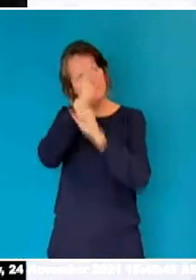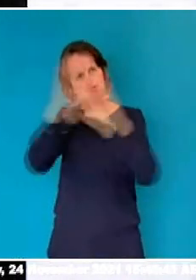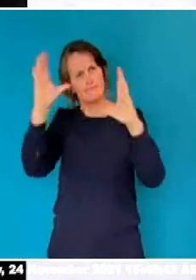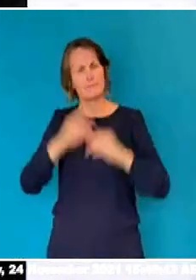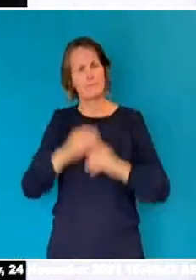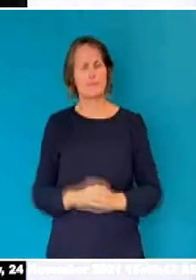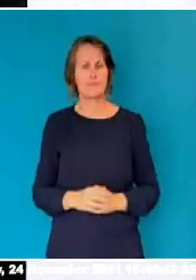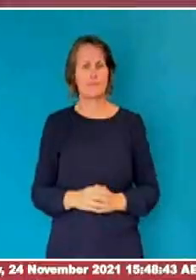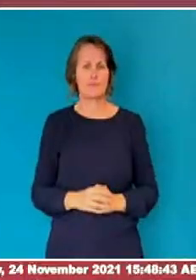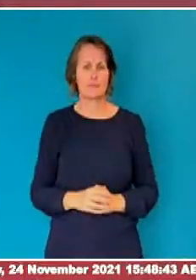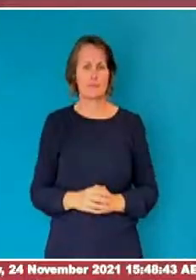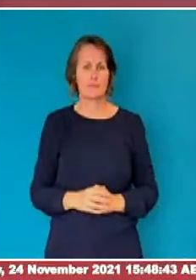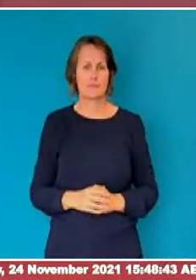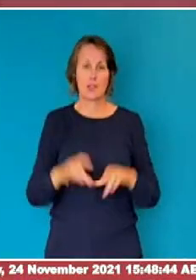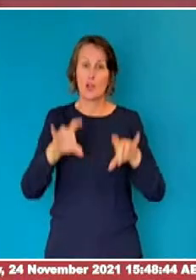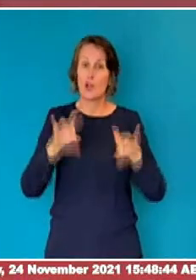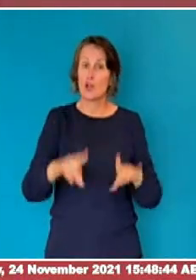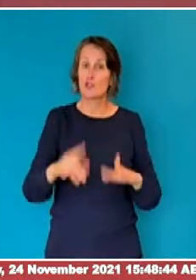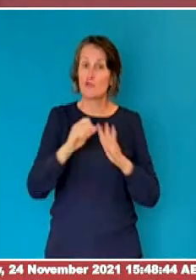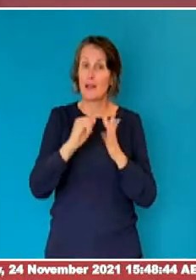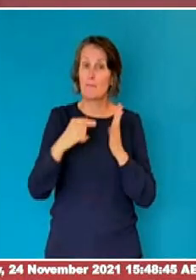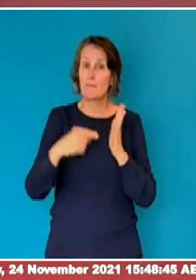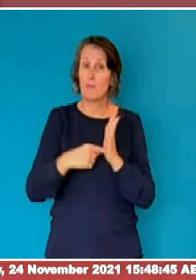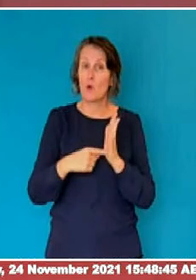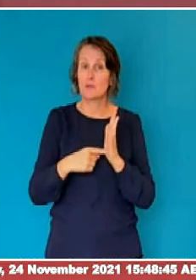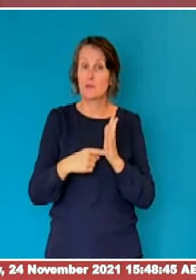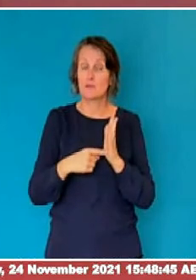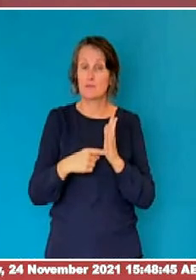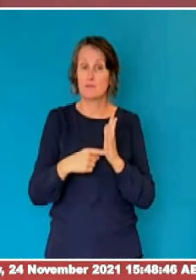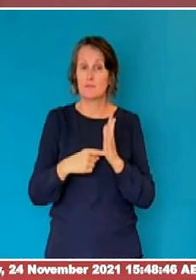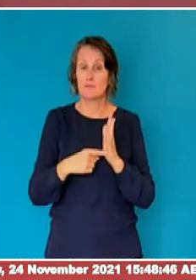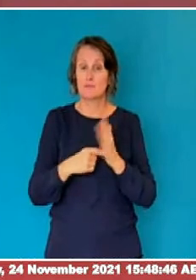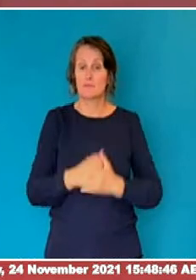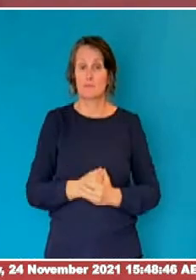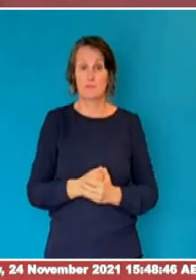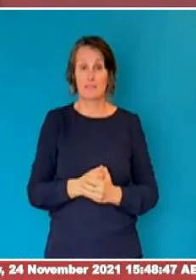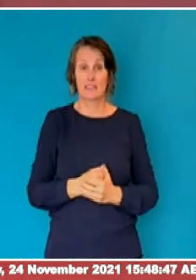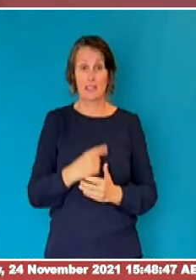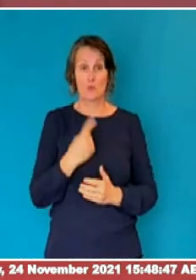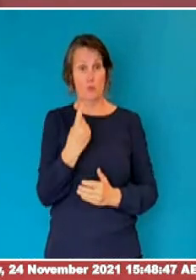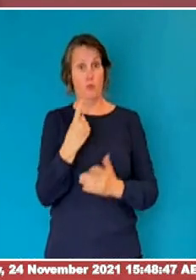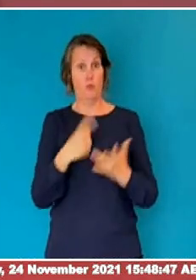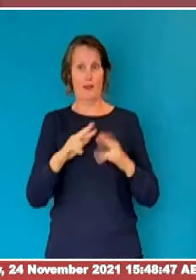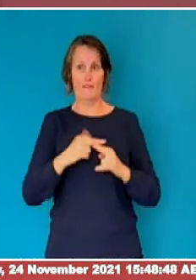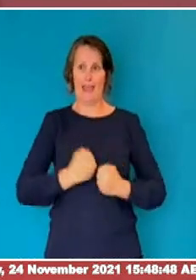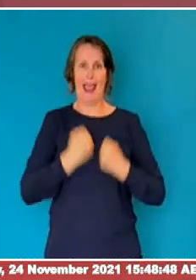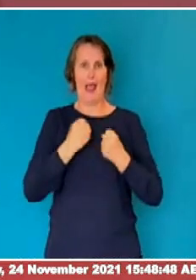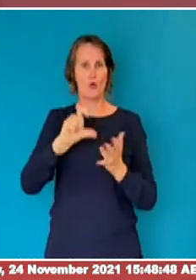Australia Post, it's actually one of Australia Post's core values and so safety